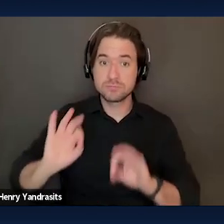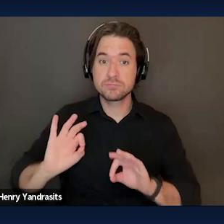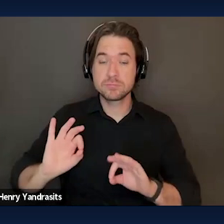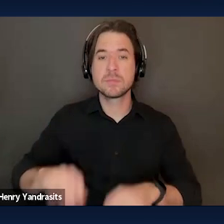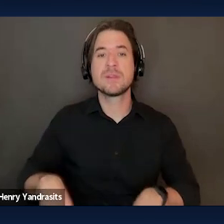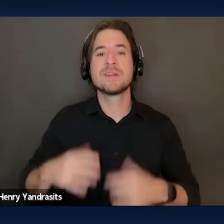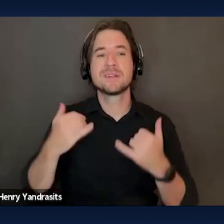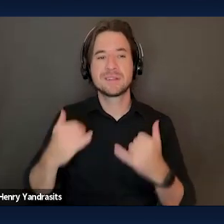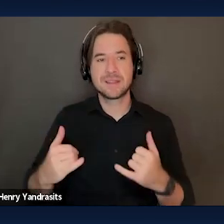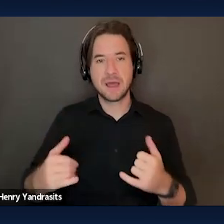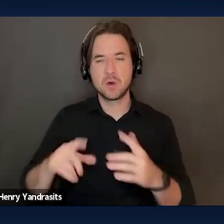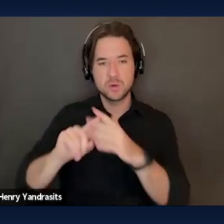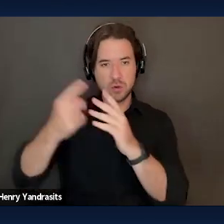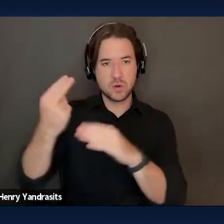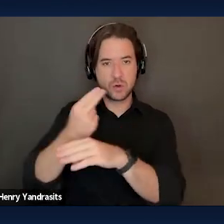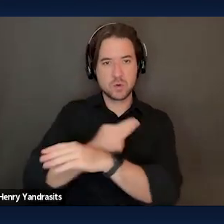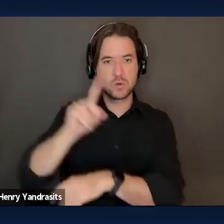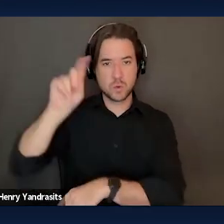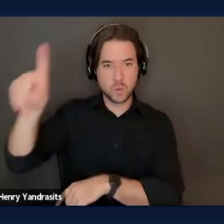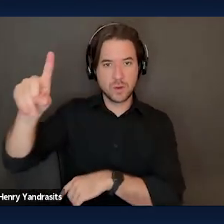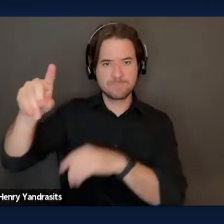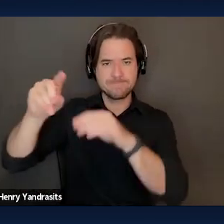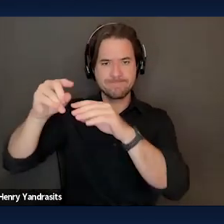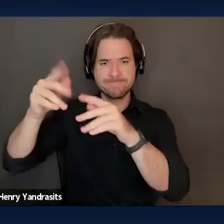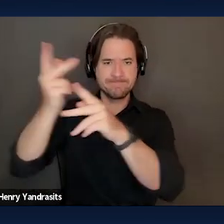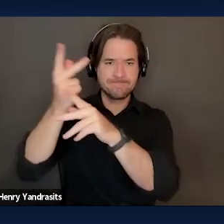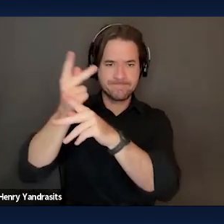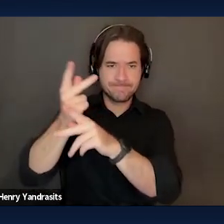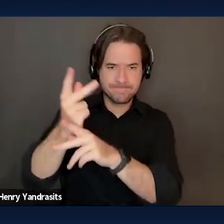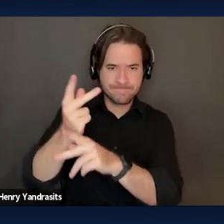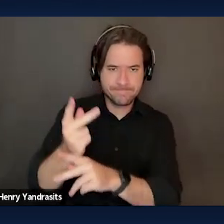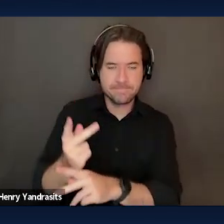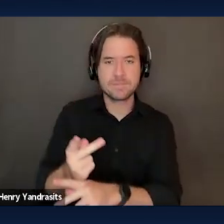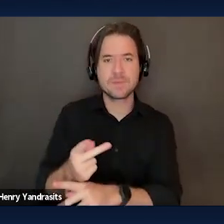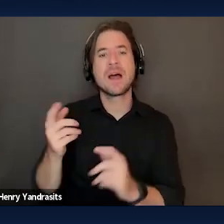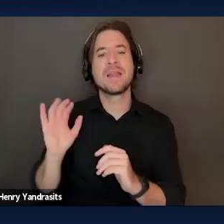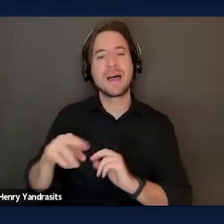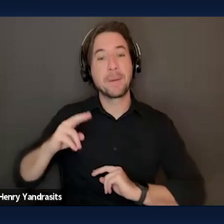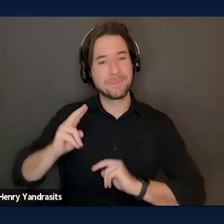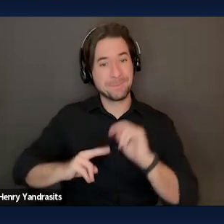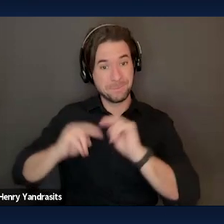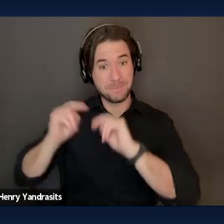We drill down from the question. in an iterative process as part of building the search strategy.